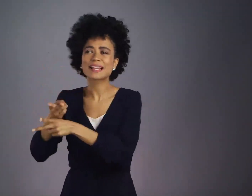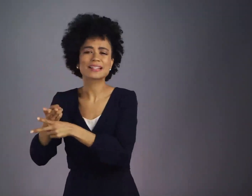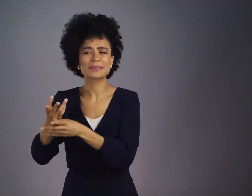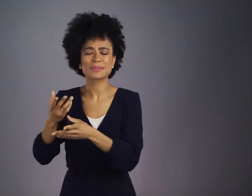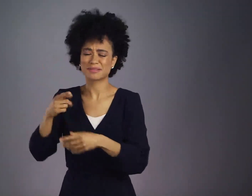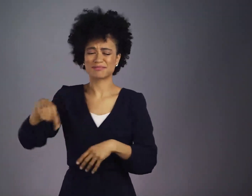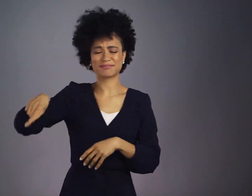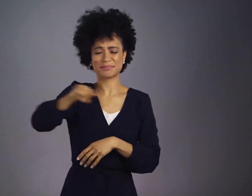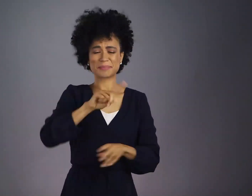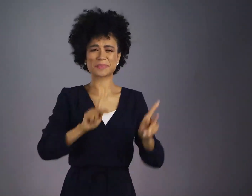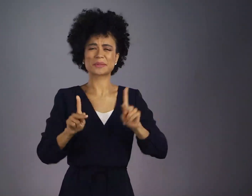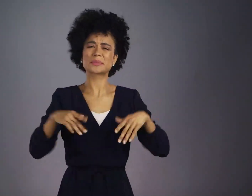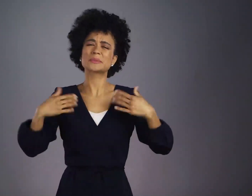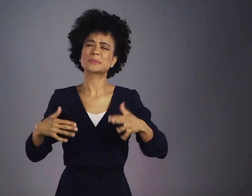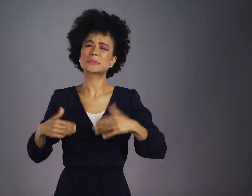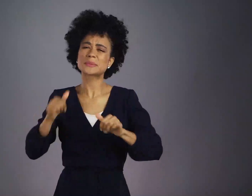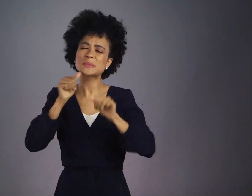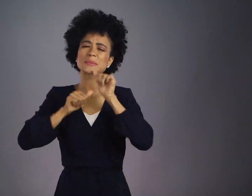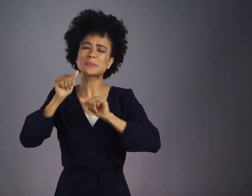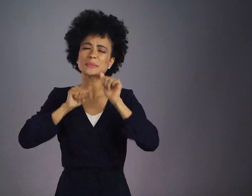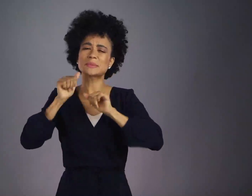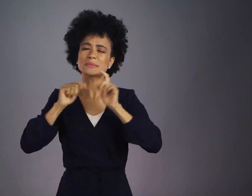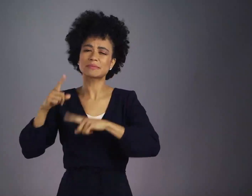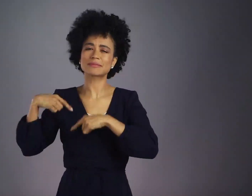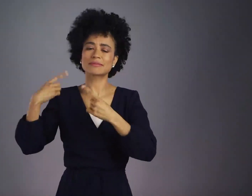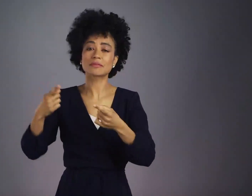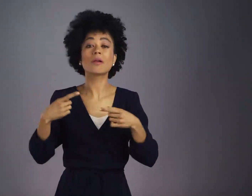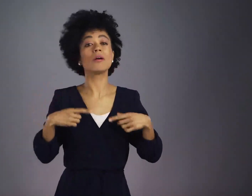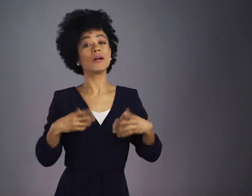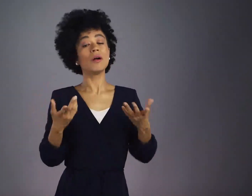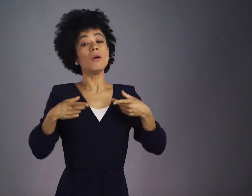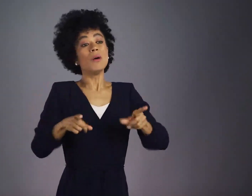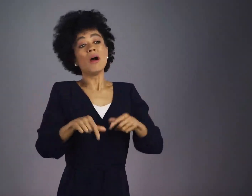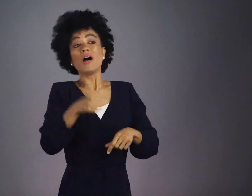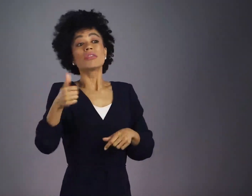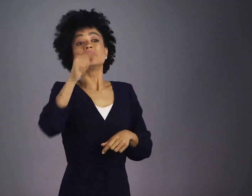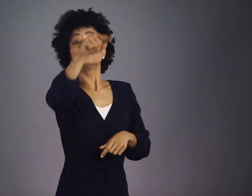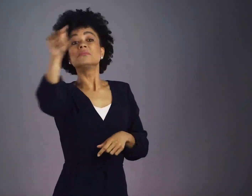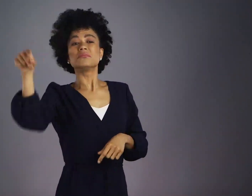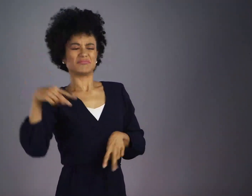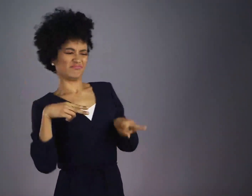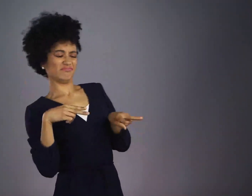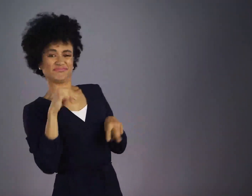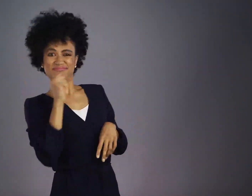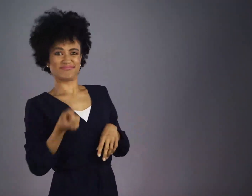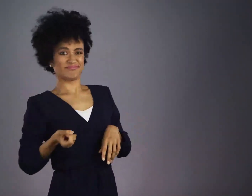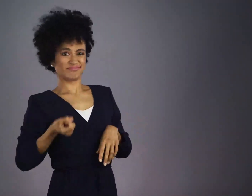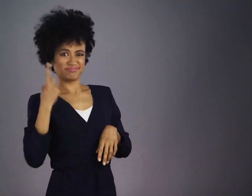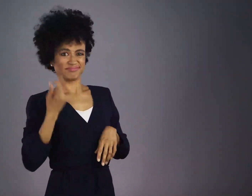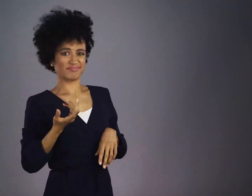Passing all understanding is the patience mothers and wives have had with alcoholics.